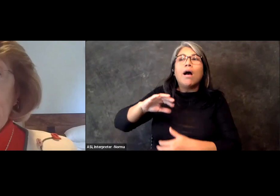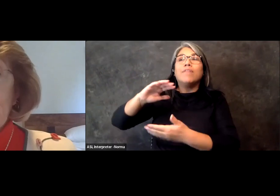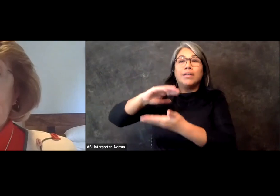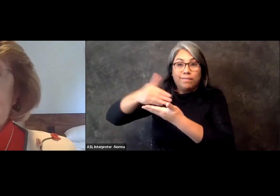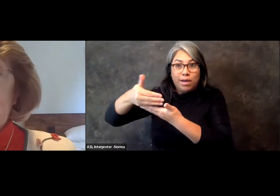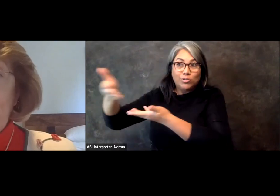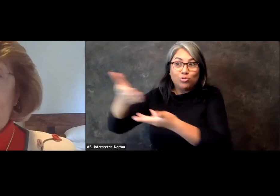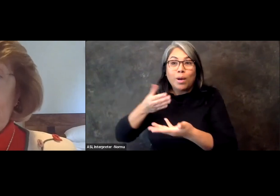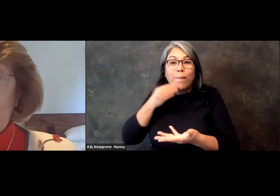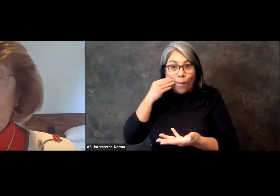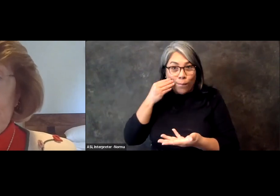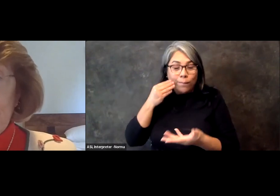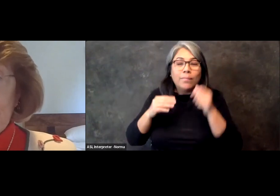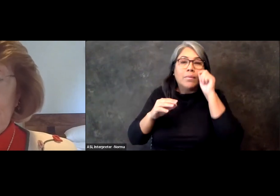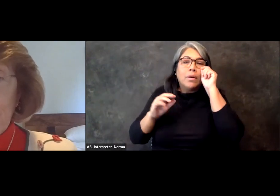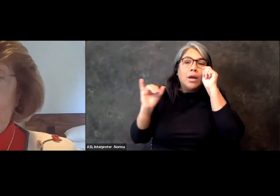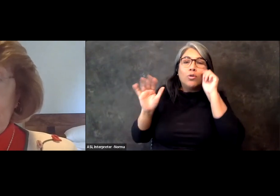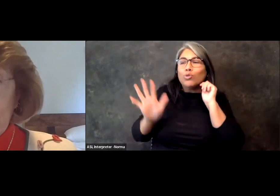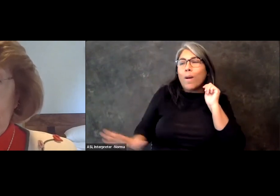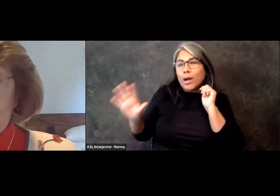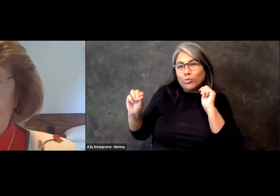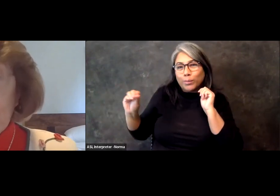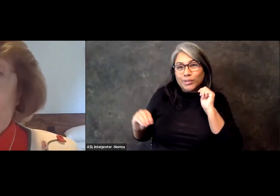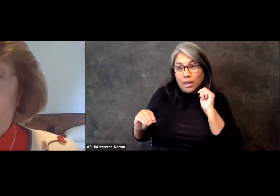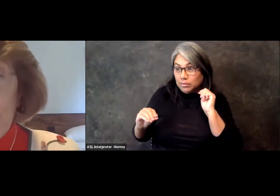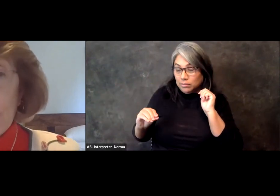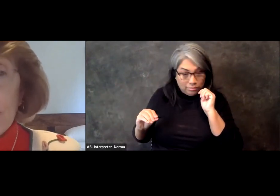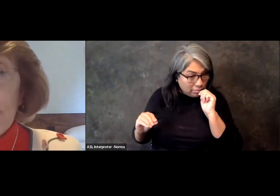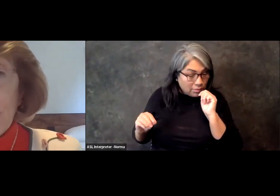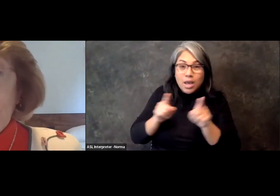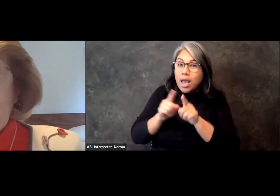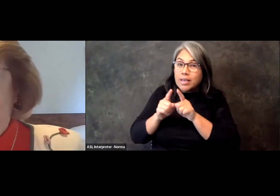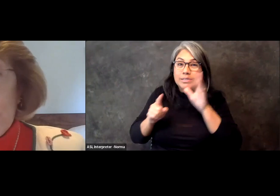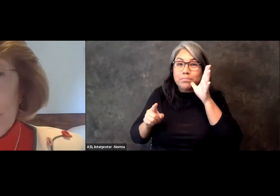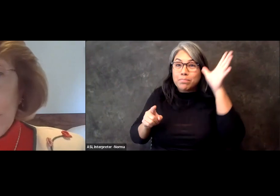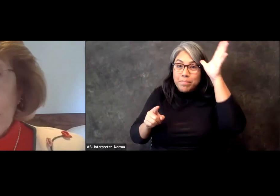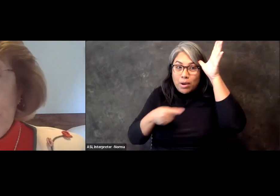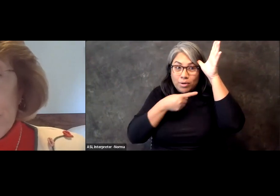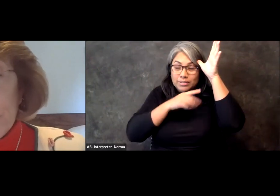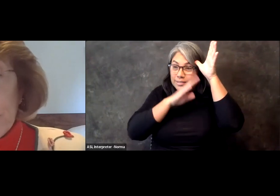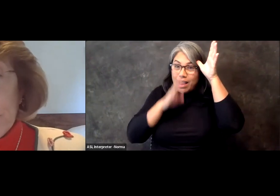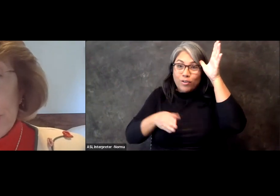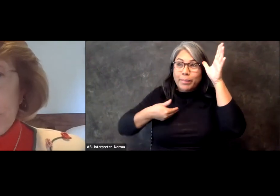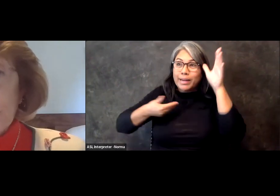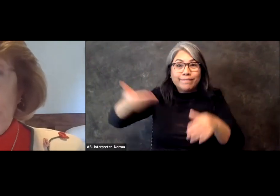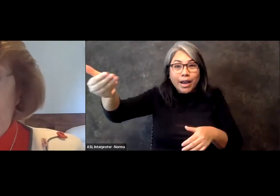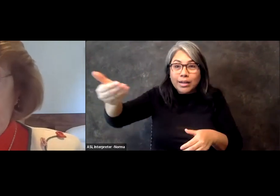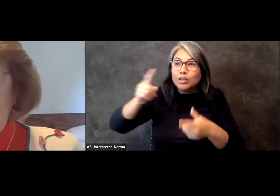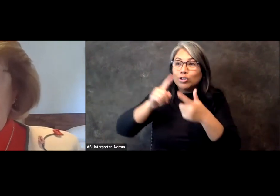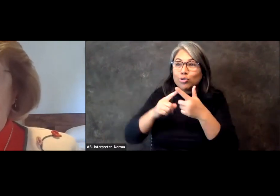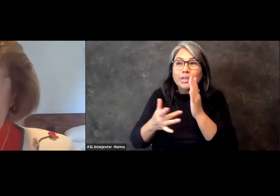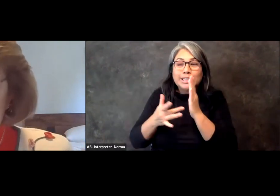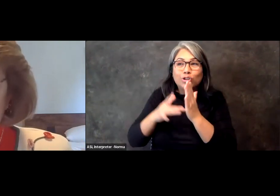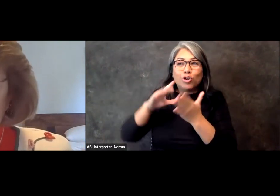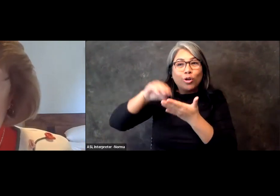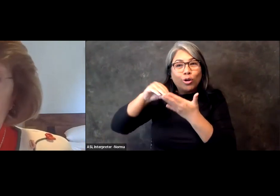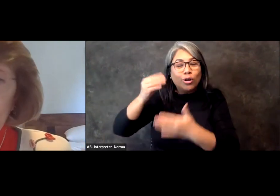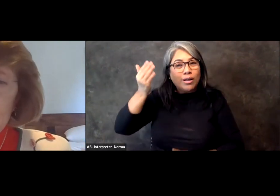and about 20% have never, as parents been invited to a digital literacy training at the school. So,